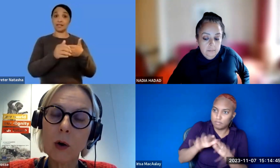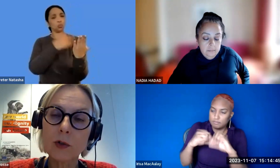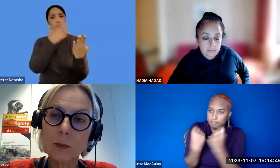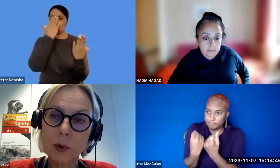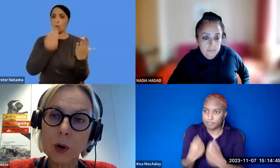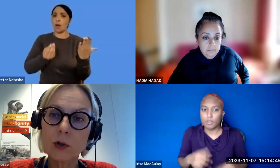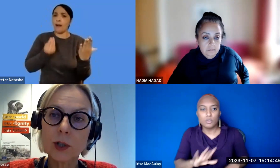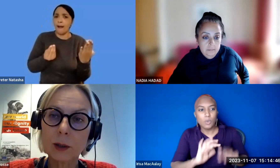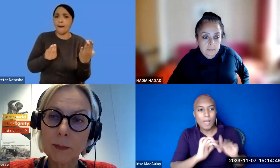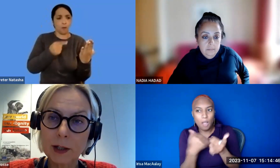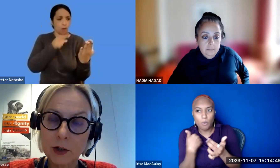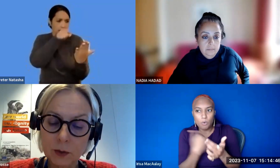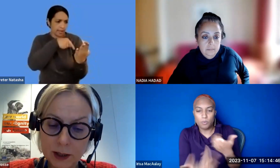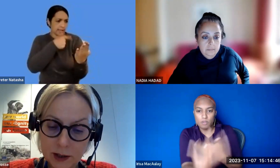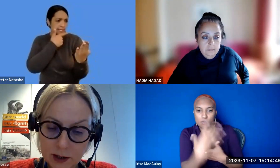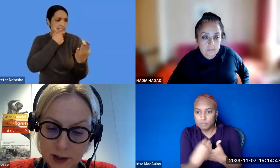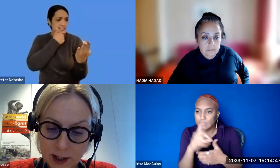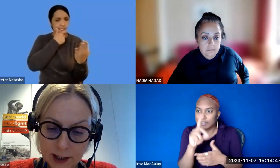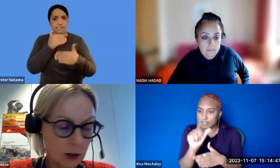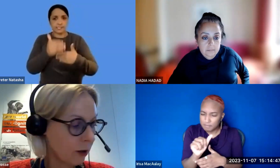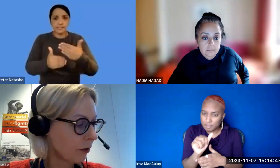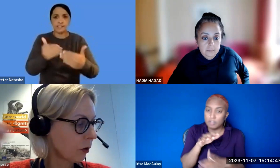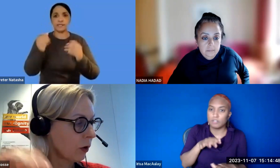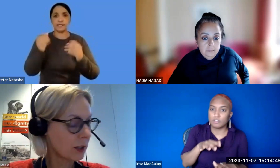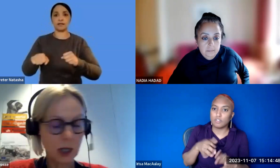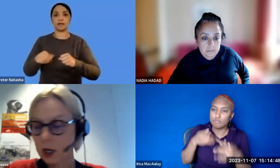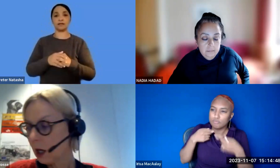throughout the project management cycle of course.